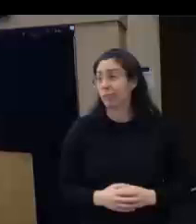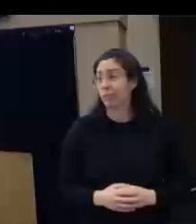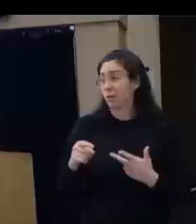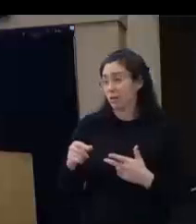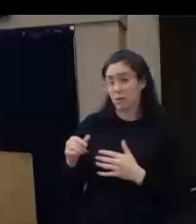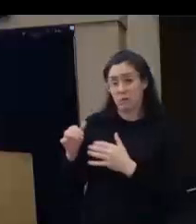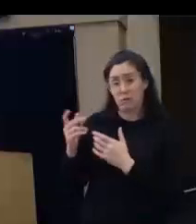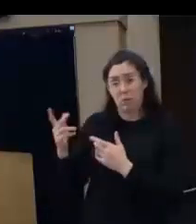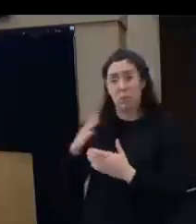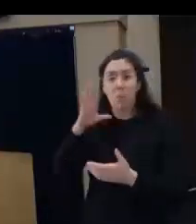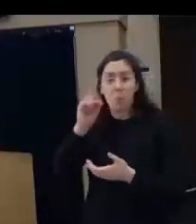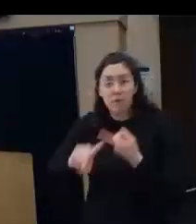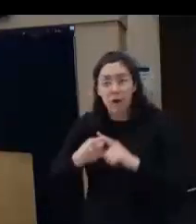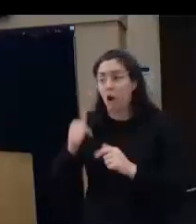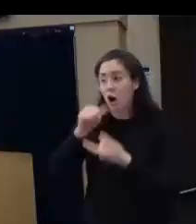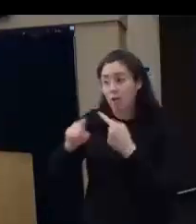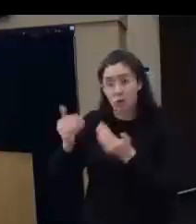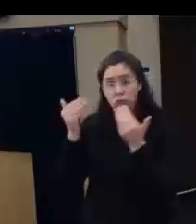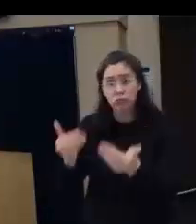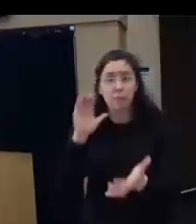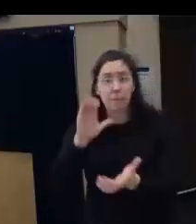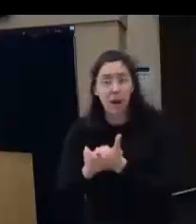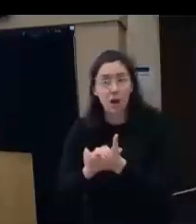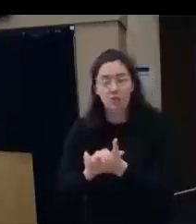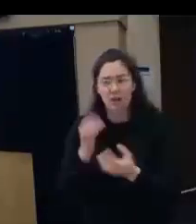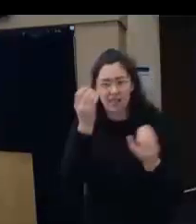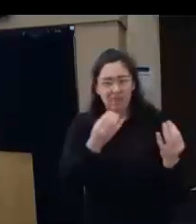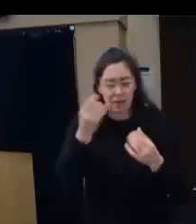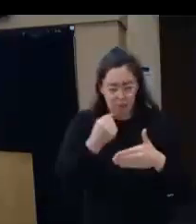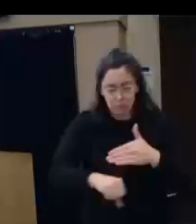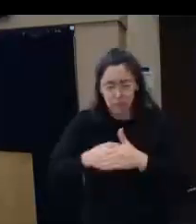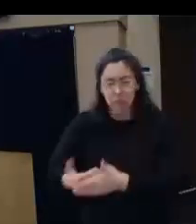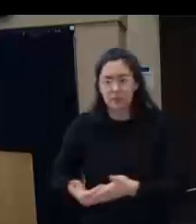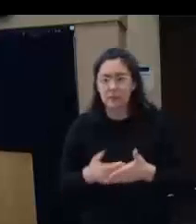get married if I may not be here should I should I think about having children or not so there are a